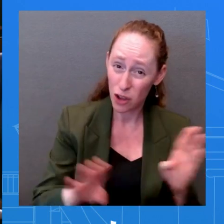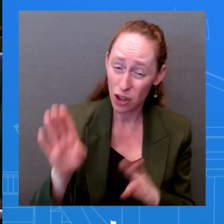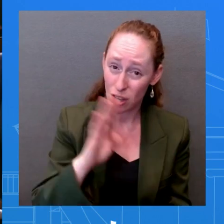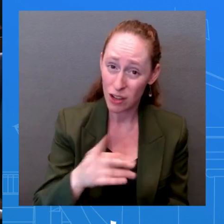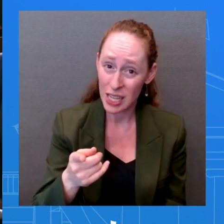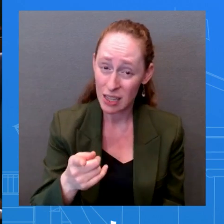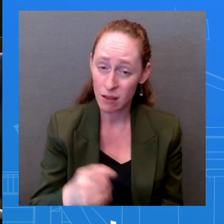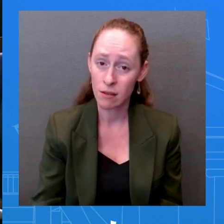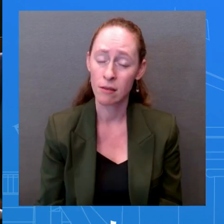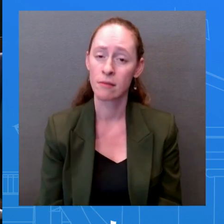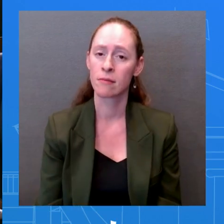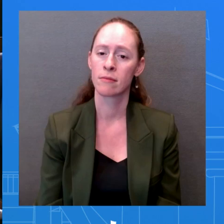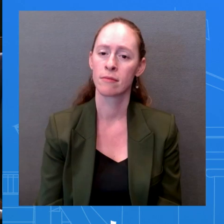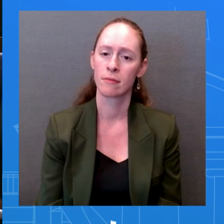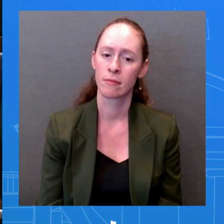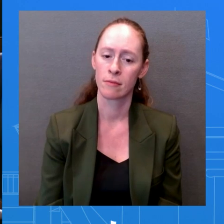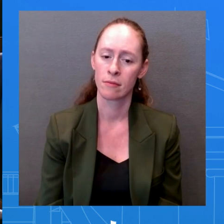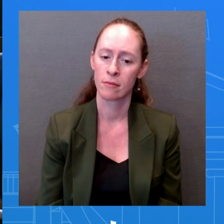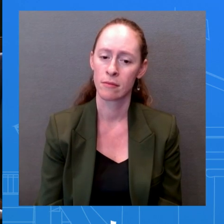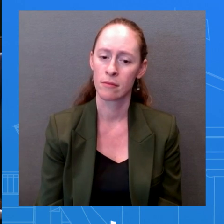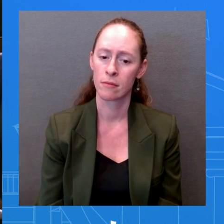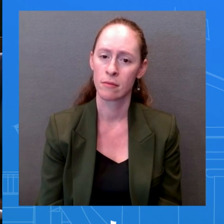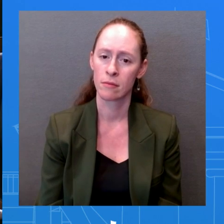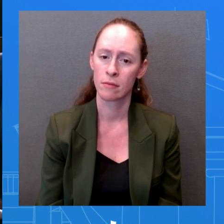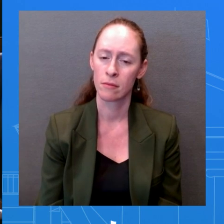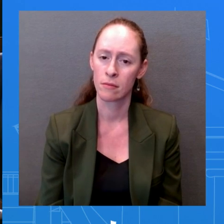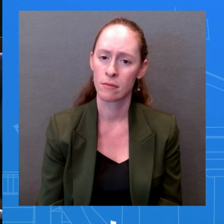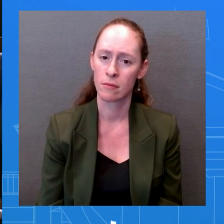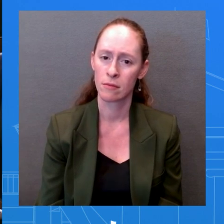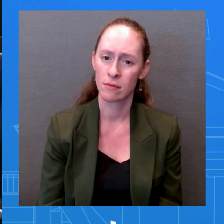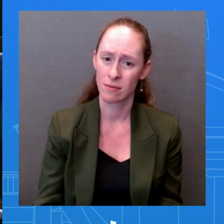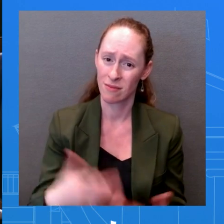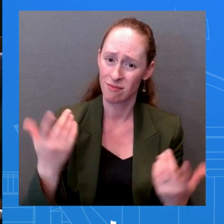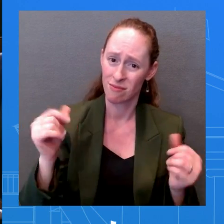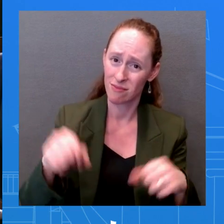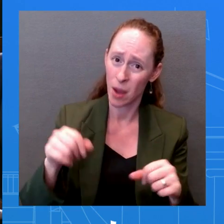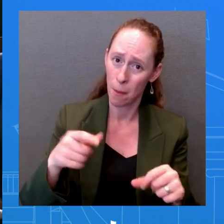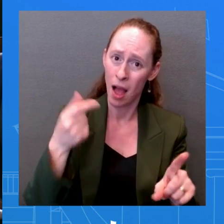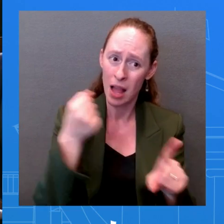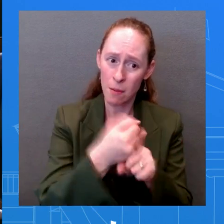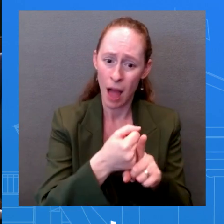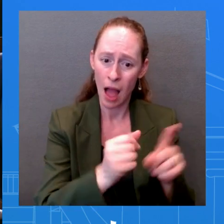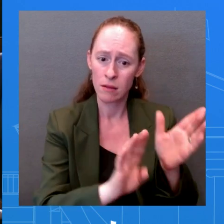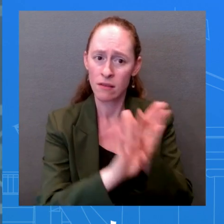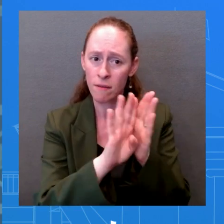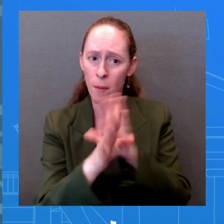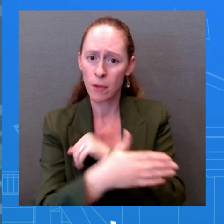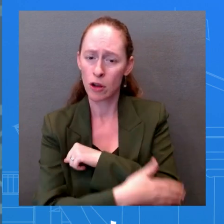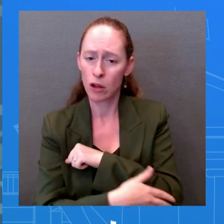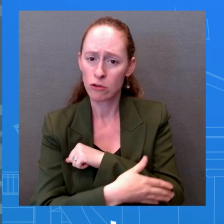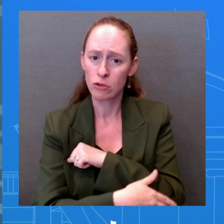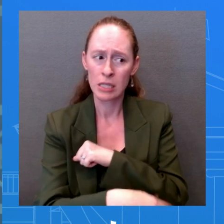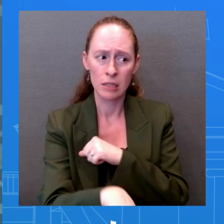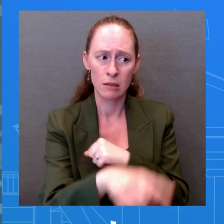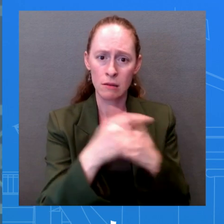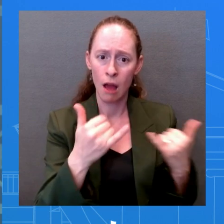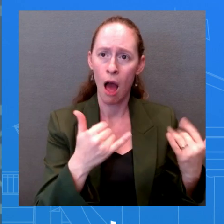The Press: I mean, development is arrested, stopped. Ms. Jean-Pierre: No, I -- no, I -- I understand -- The Press: You know, cutting poverty has stopped. Ms. Jean-Pierre: I understand. You were asking me also for me to predict,